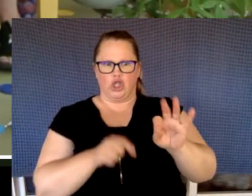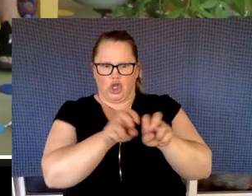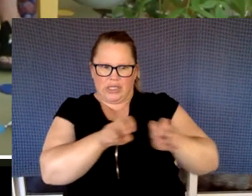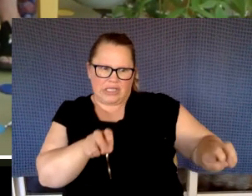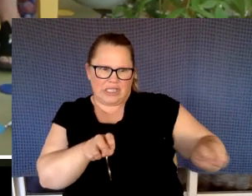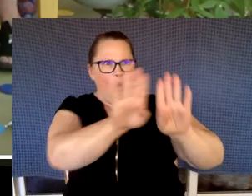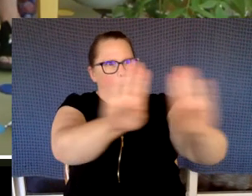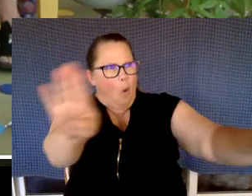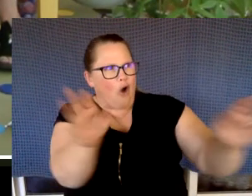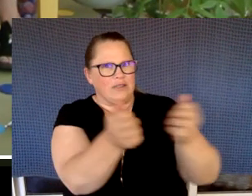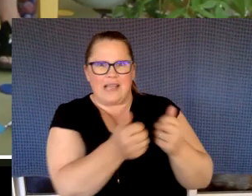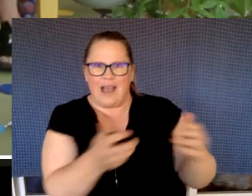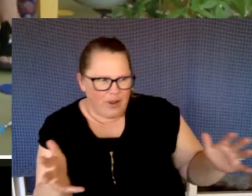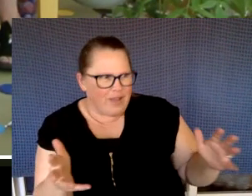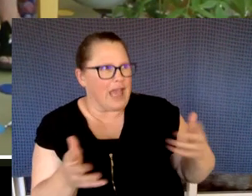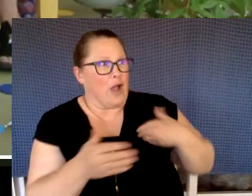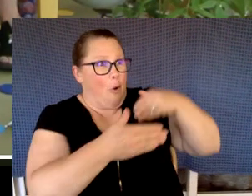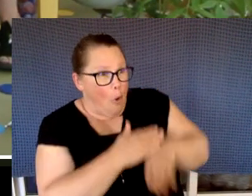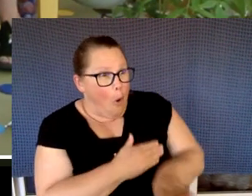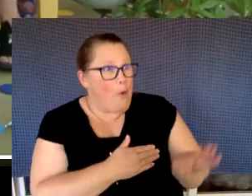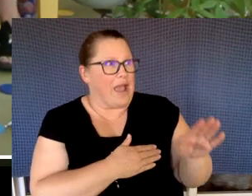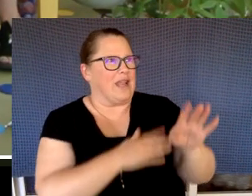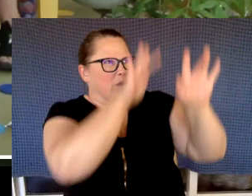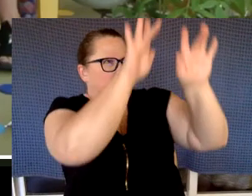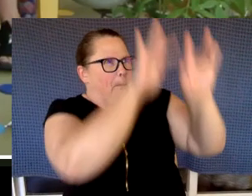beautifully. It started out with nothing. I know right?